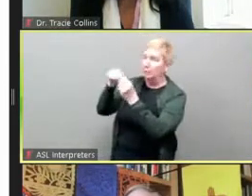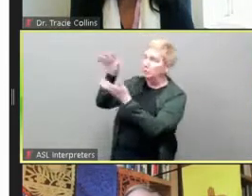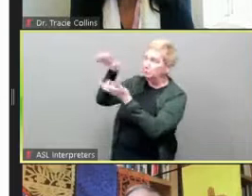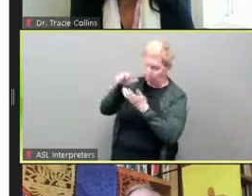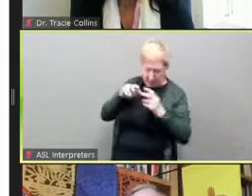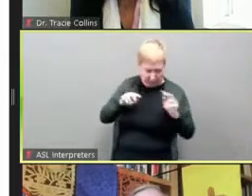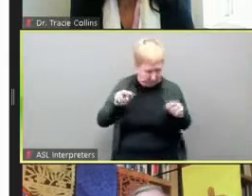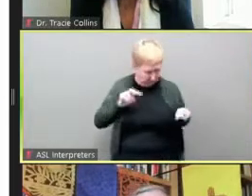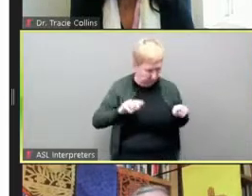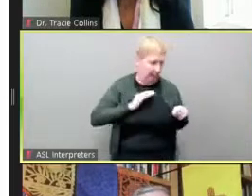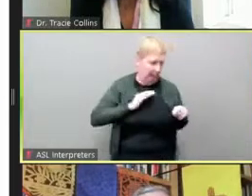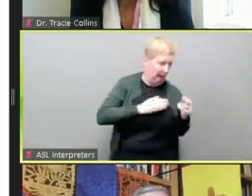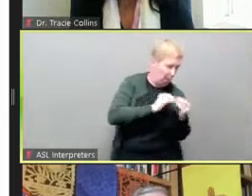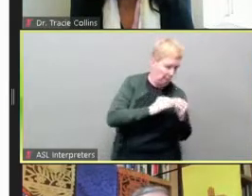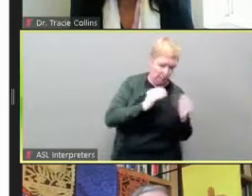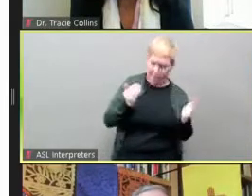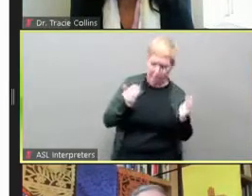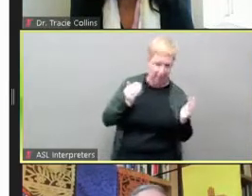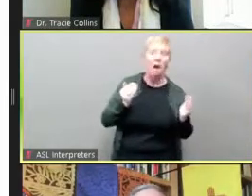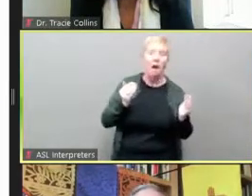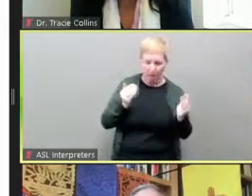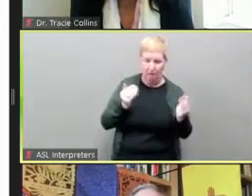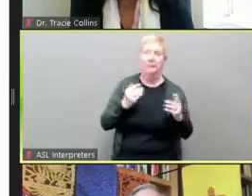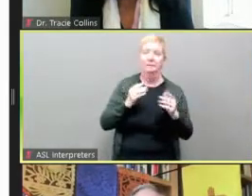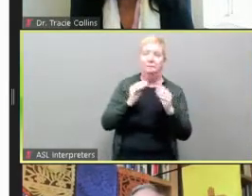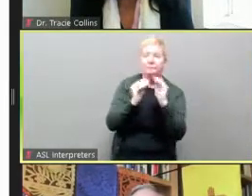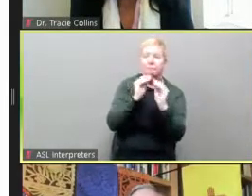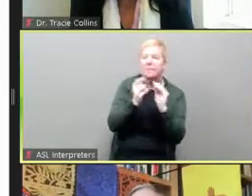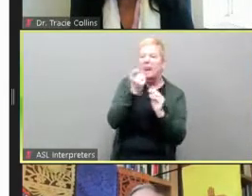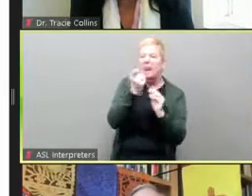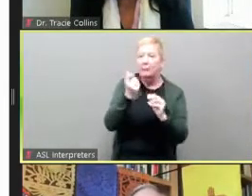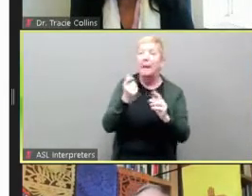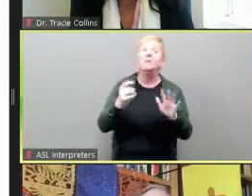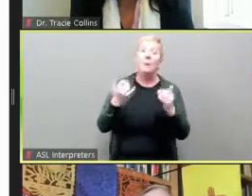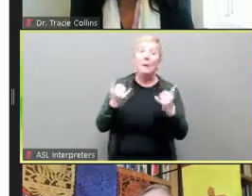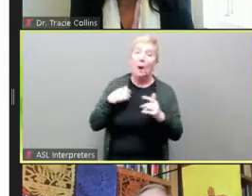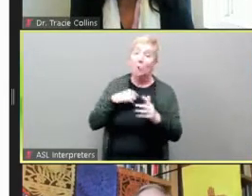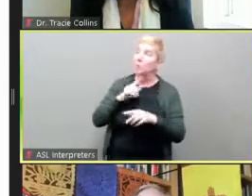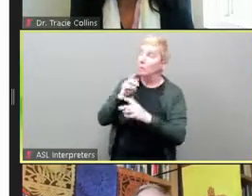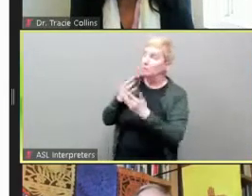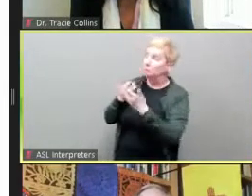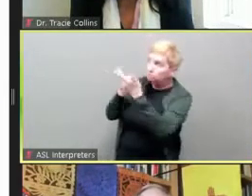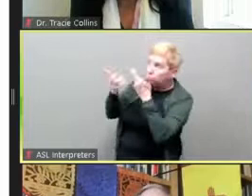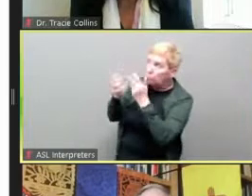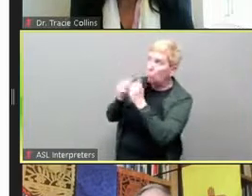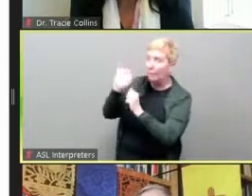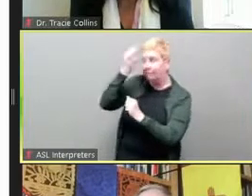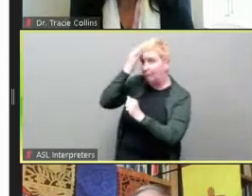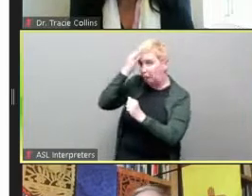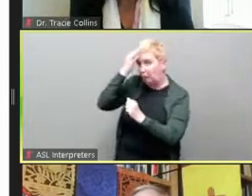we're working hard with our federal partners to make sure that data is right. If you watch the data by your county, you're going to notice some